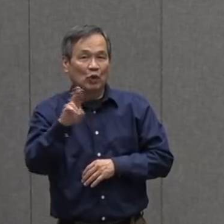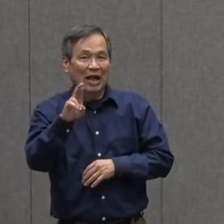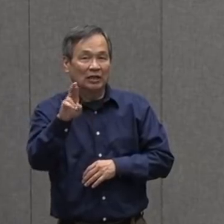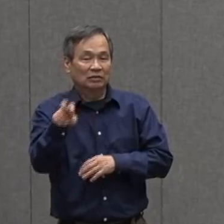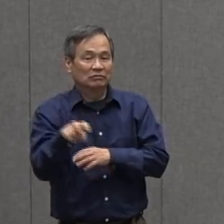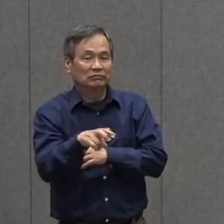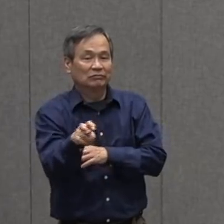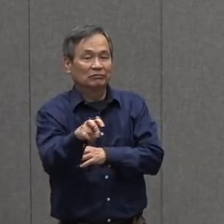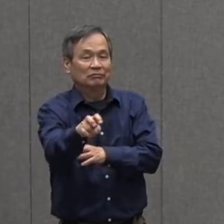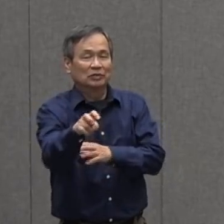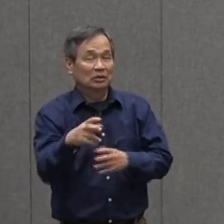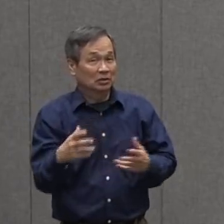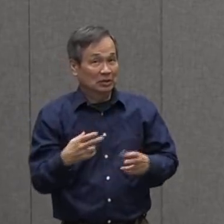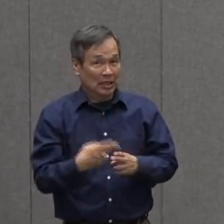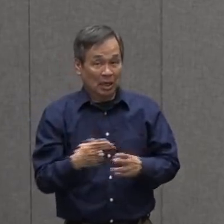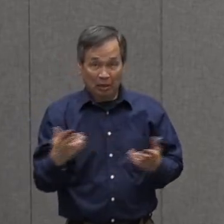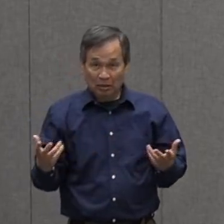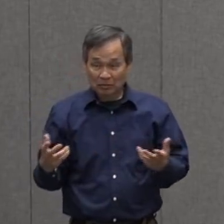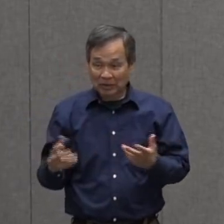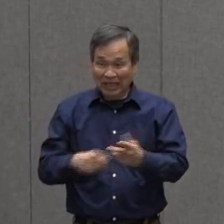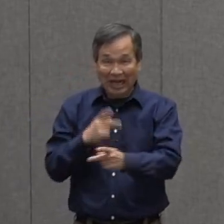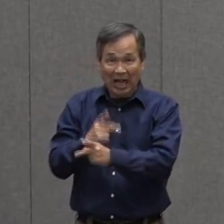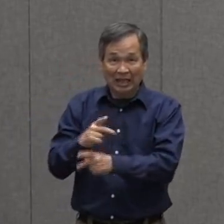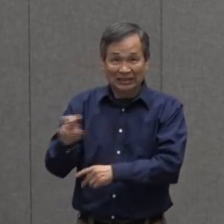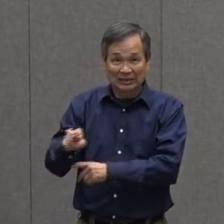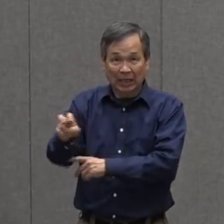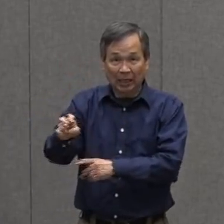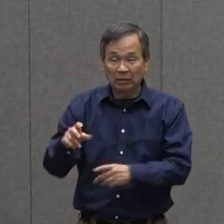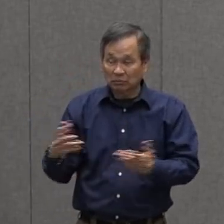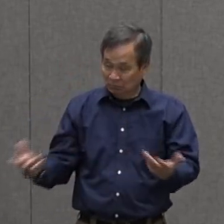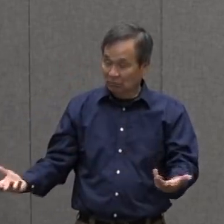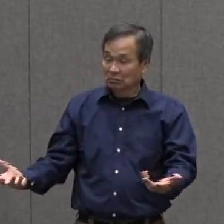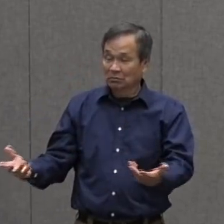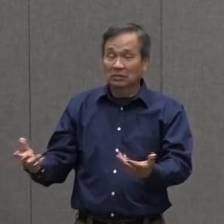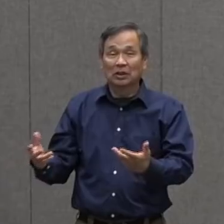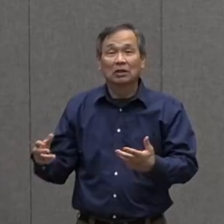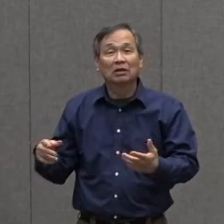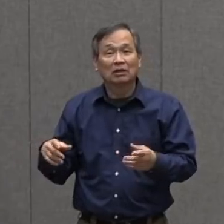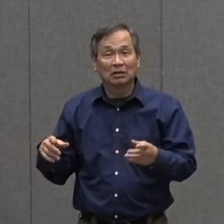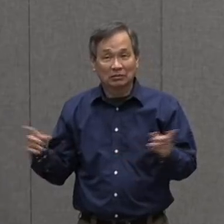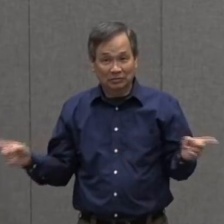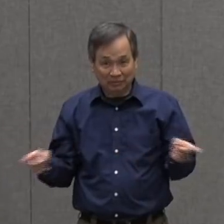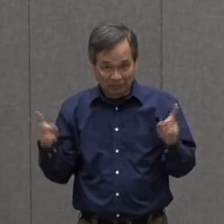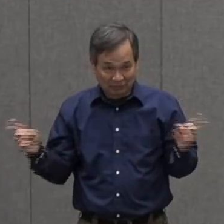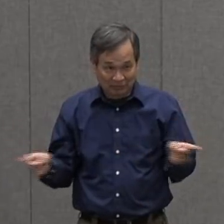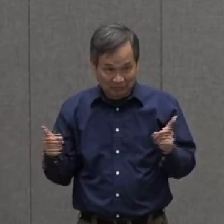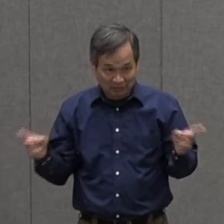That's the name isn't it? That's right, that's gonna be arm circles. Yeah, proper noun.